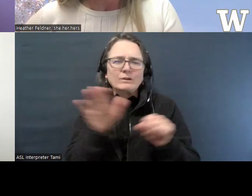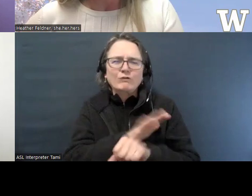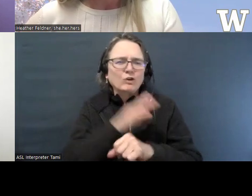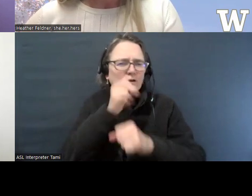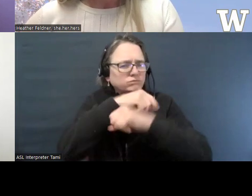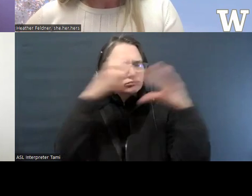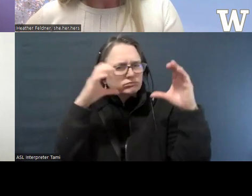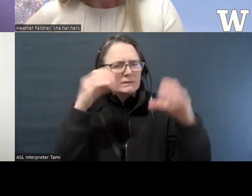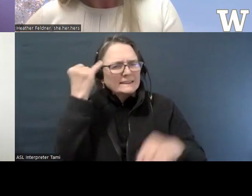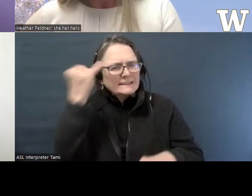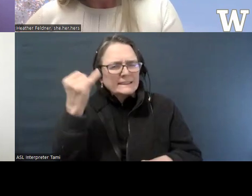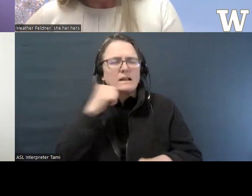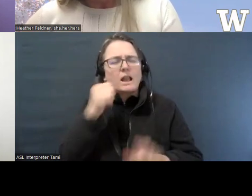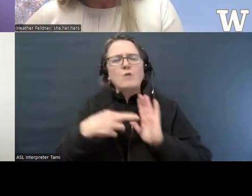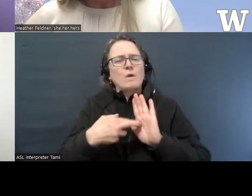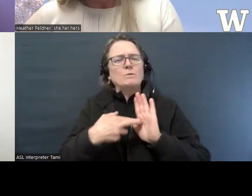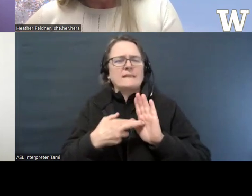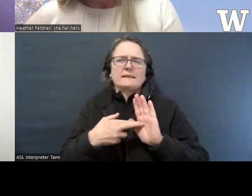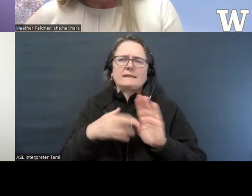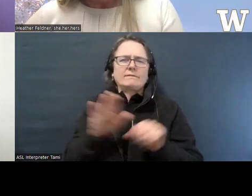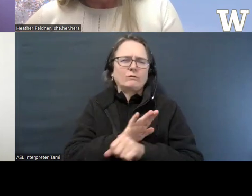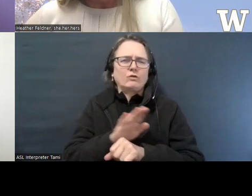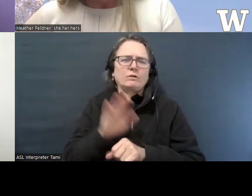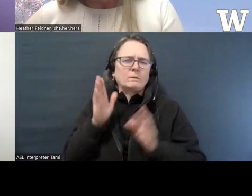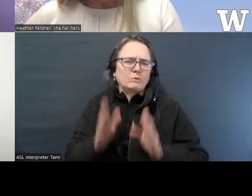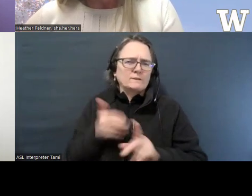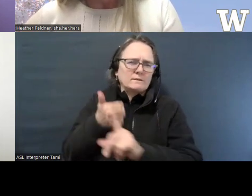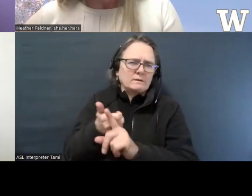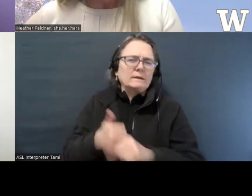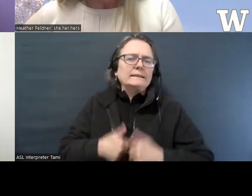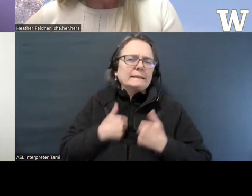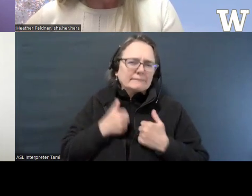And so I think that, you know,